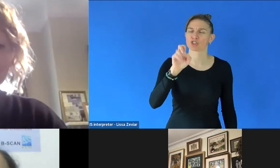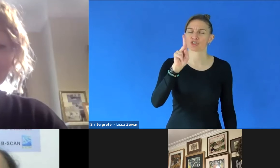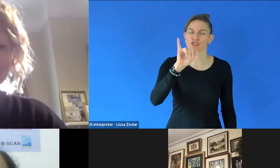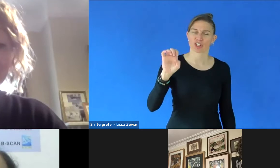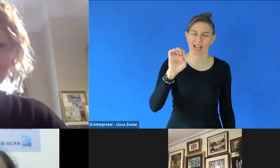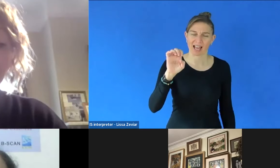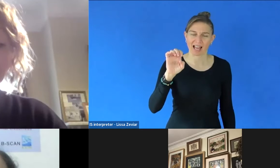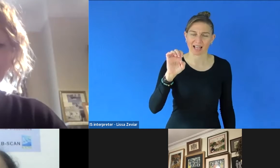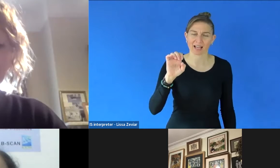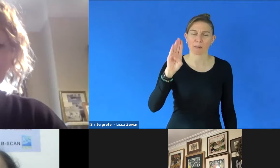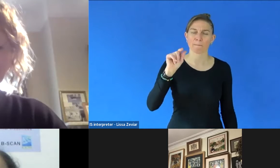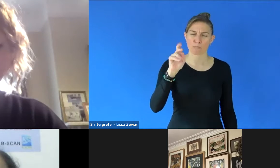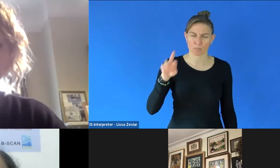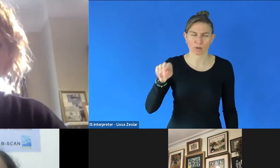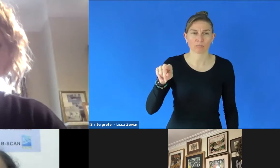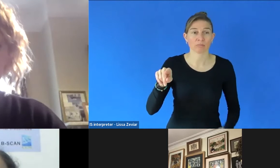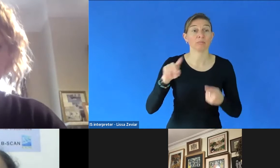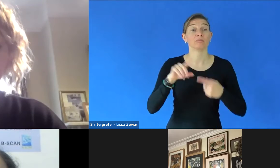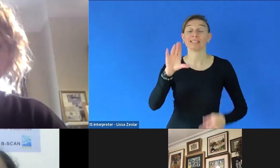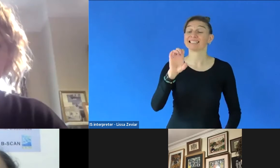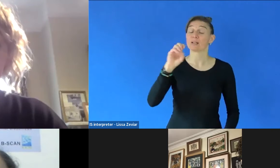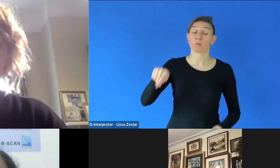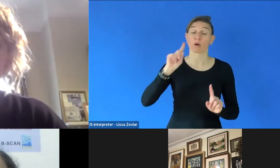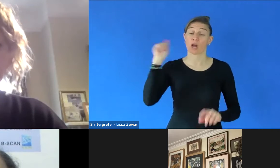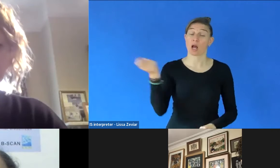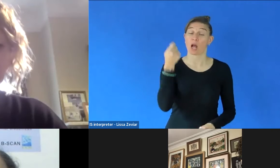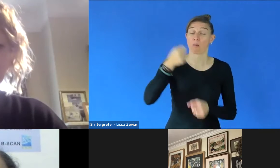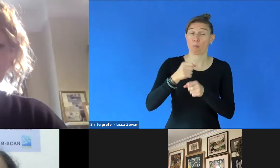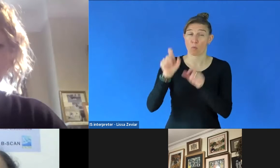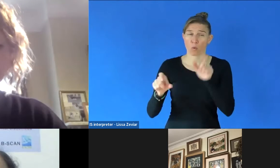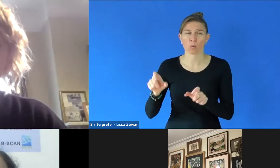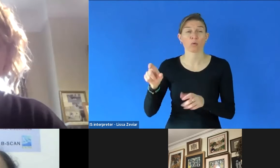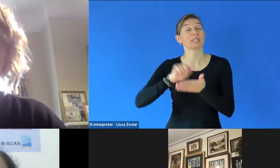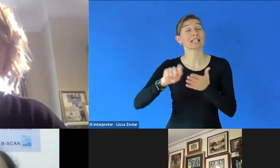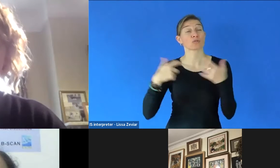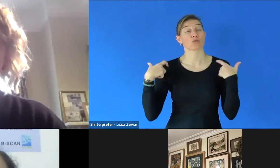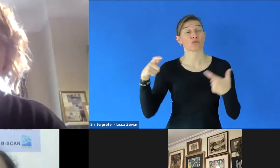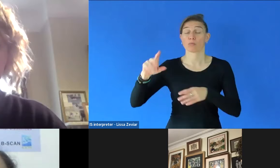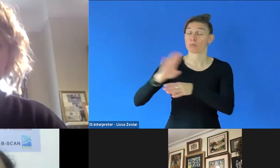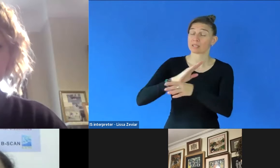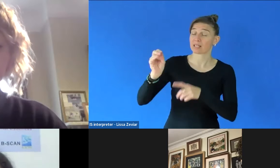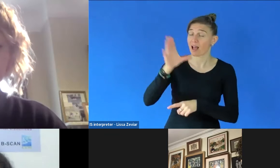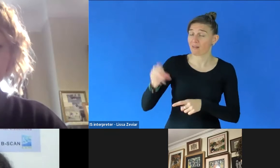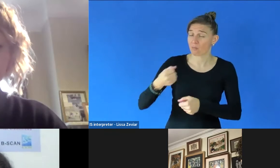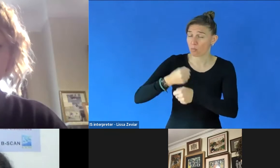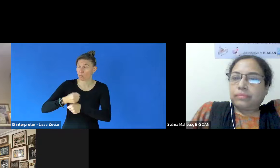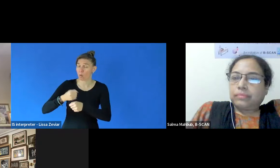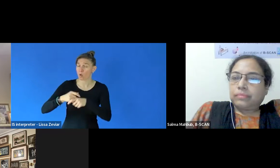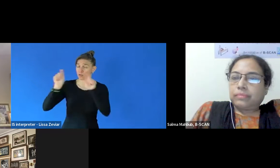and the CEO of the Federation of Kenya Employers. She is the Secretary-General of Business Africa Employers Confederation,